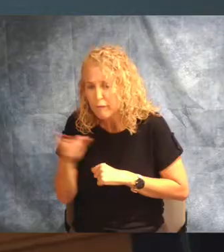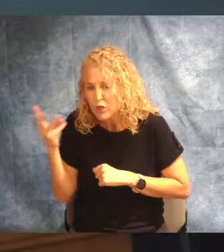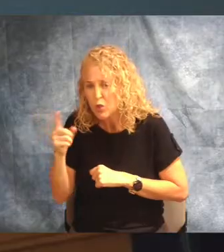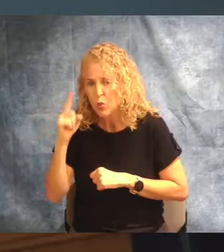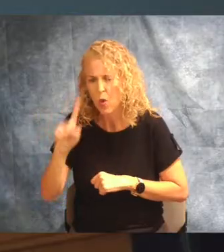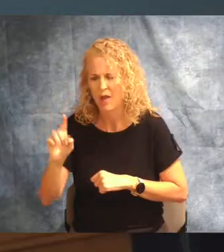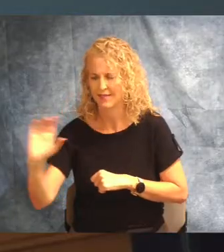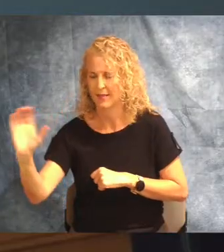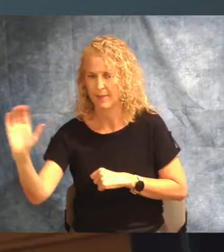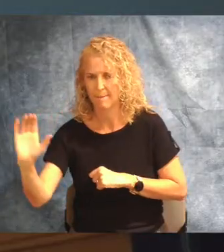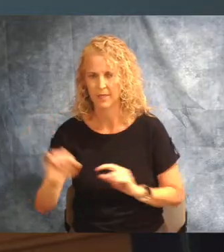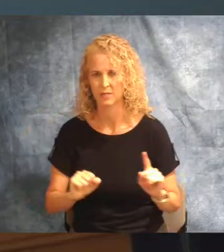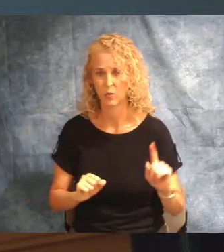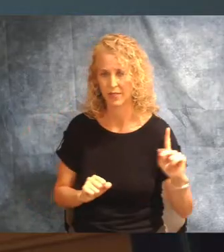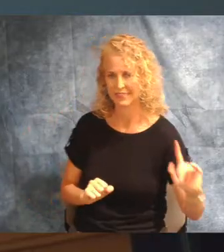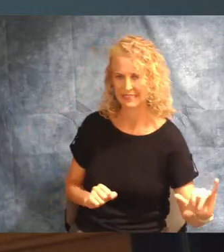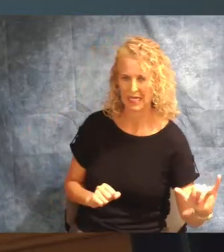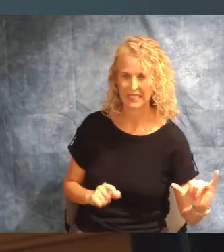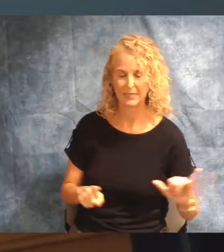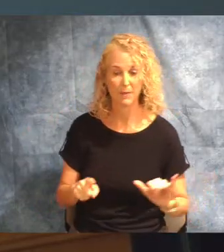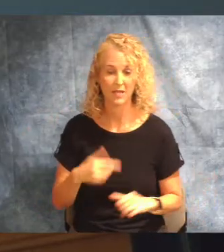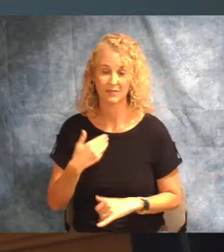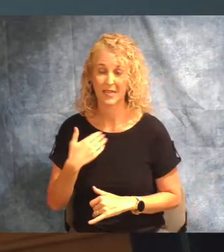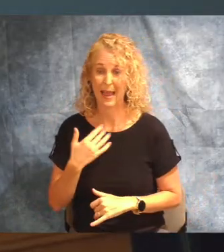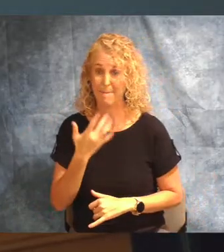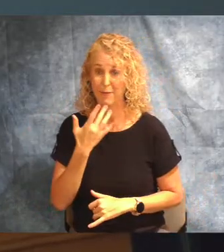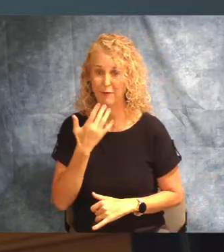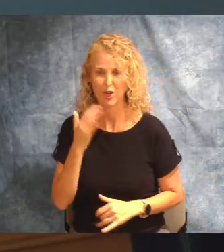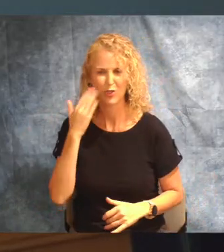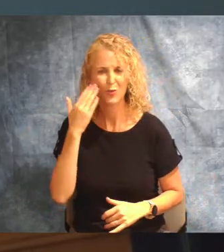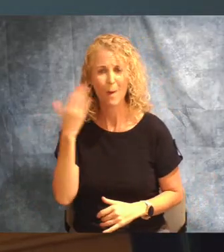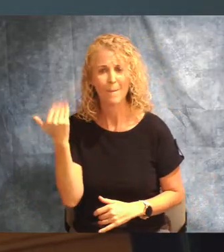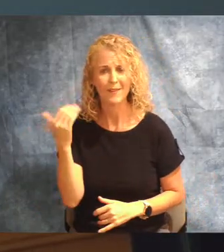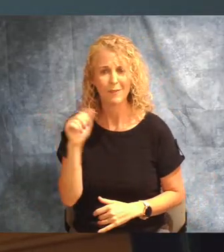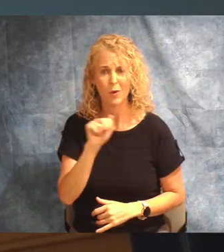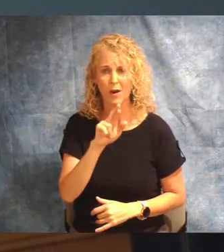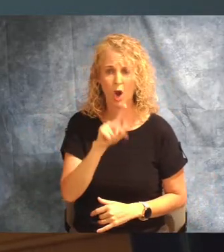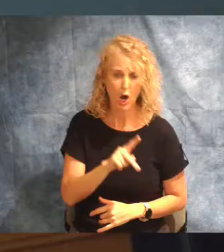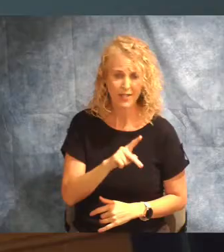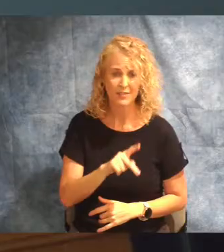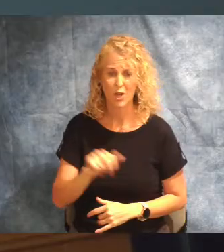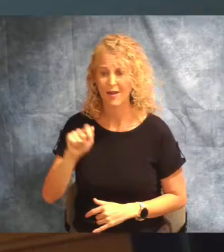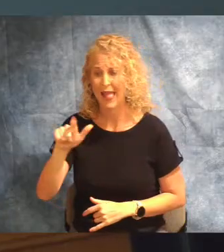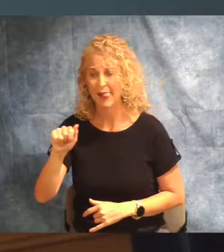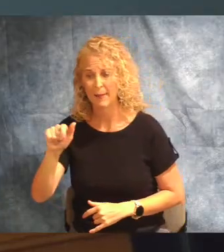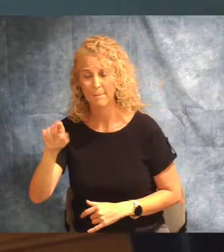one was in Kentucky, but it's much better than Arkansas and Alabama. So, I was real happy to see